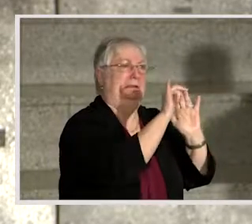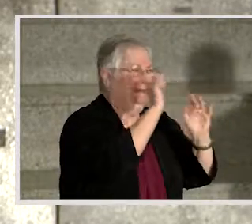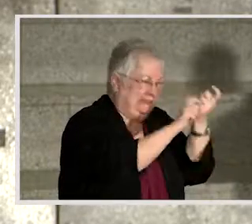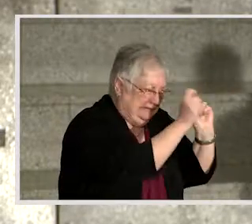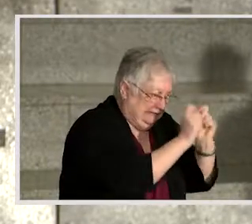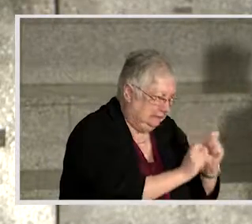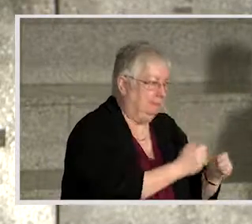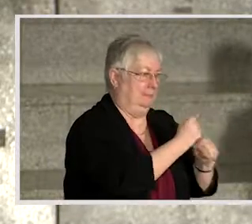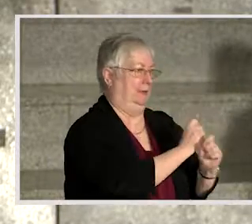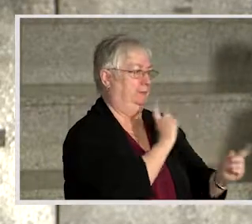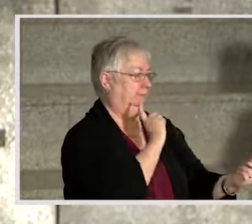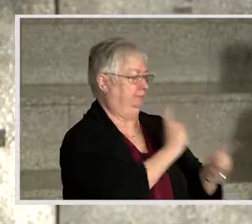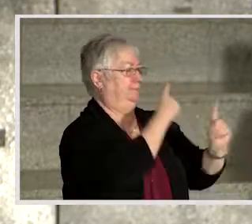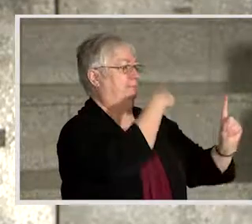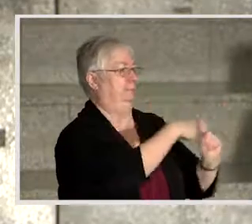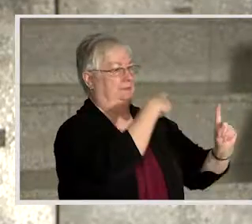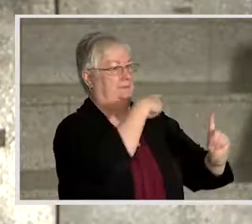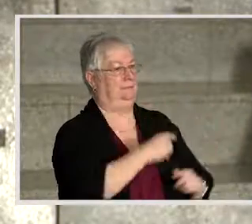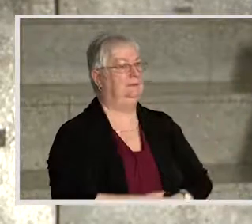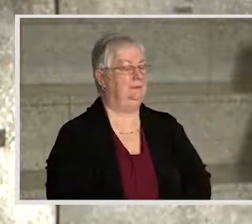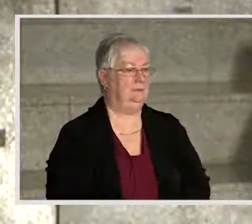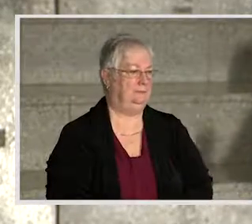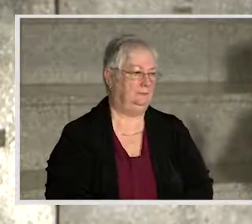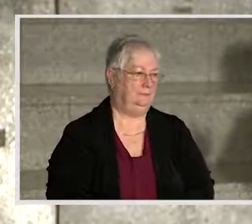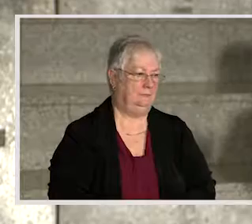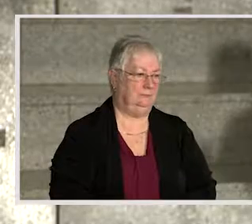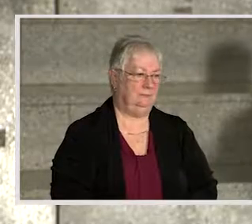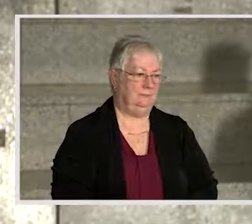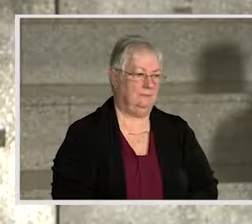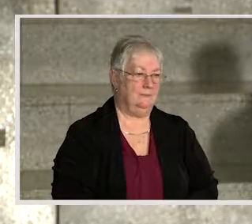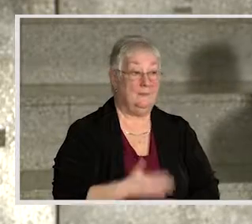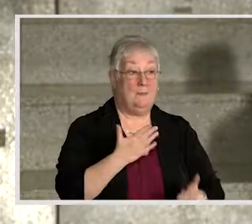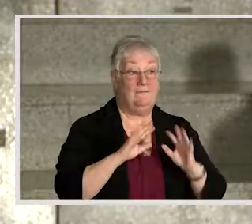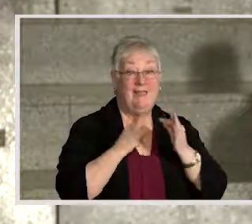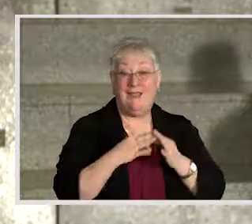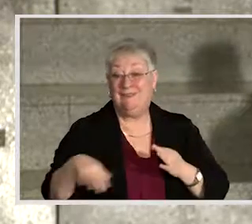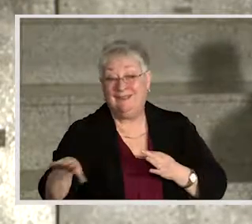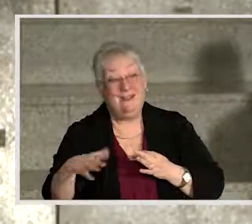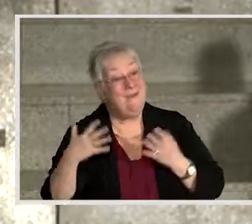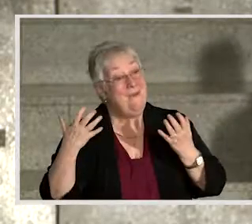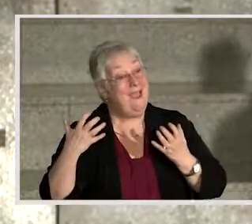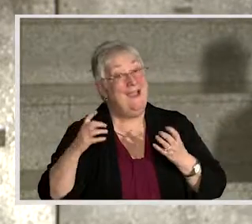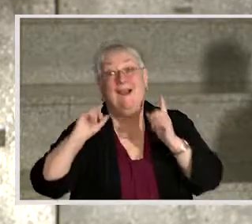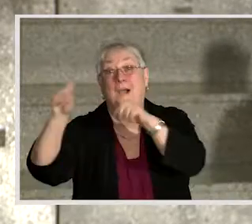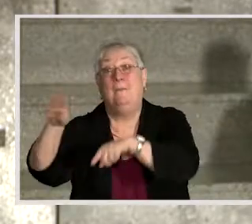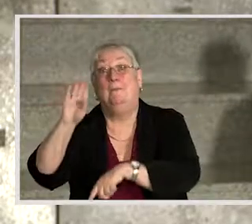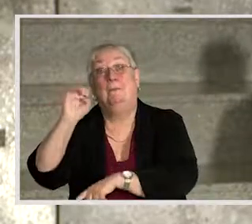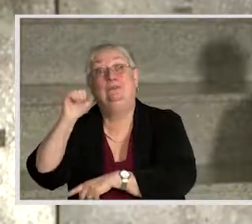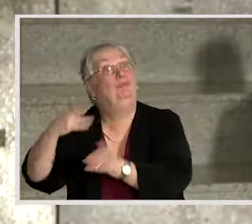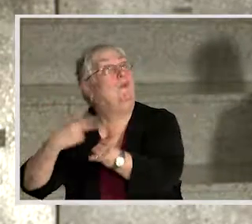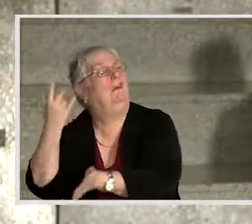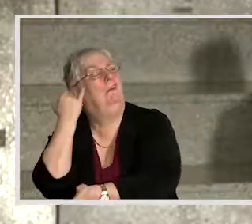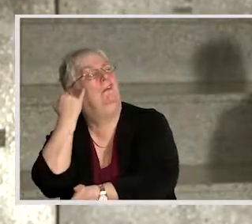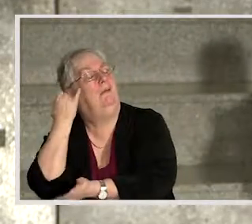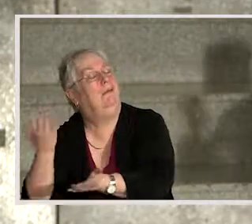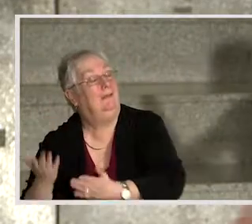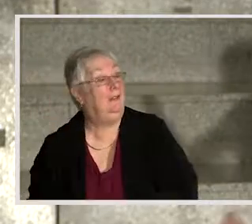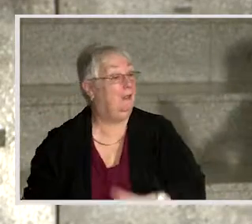TO HAVING THE ONE JOB YOU MAY THINK ABOUT HAVING A SIDE JOB OR BUSINESS SO THAT YOU CAN INCREASE YOUR FAMILY REVENUE SO